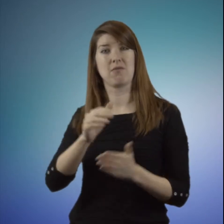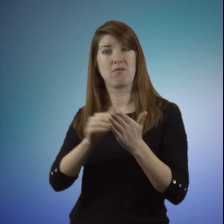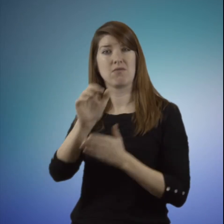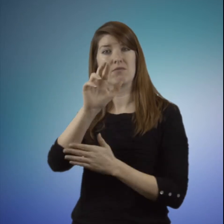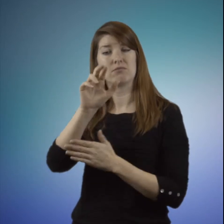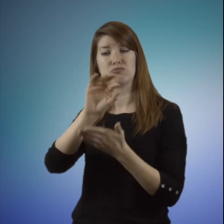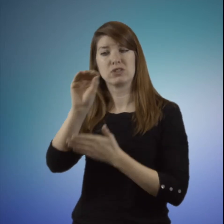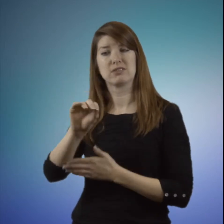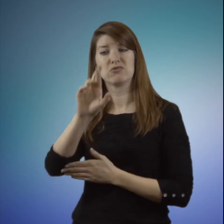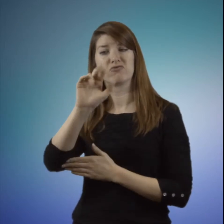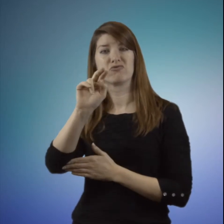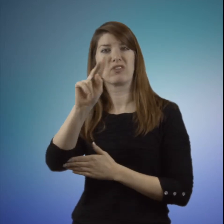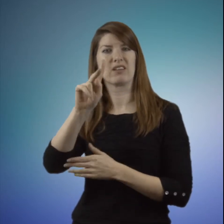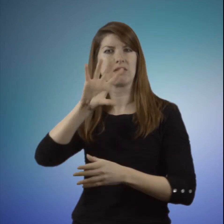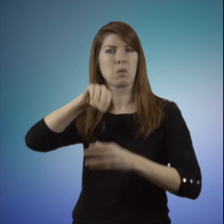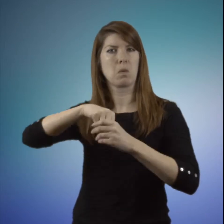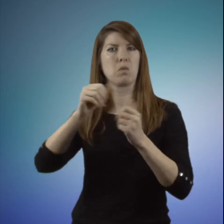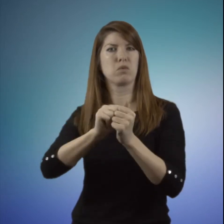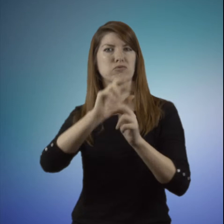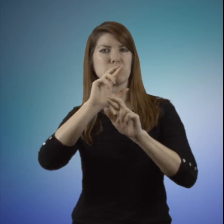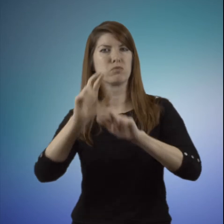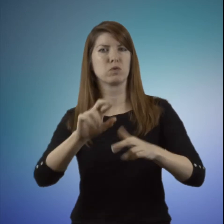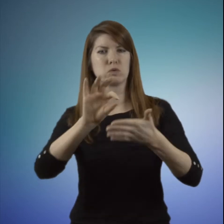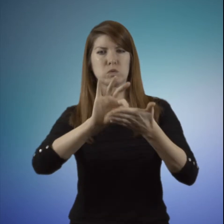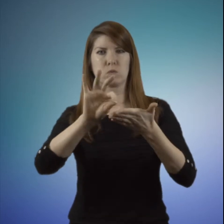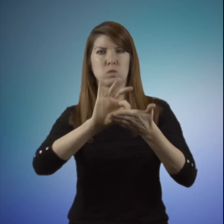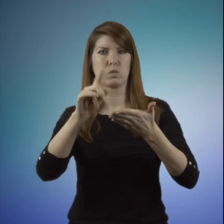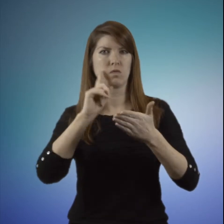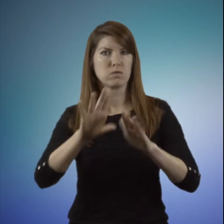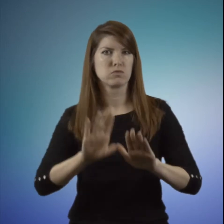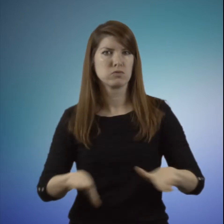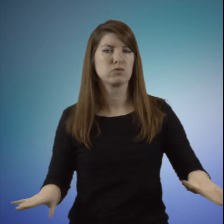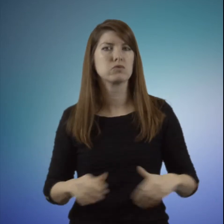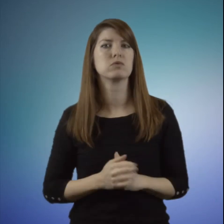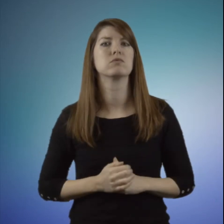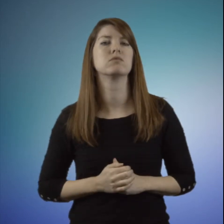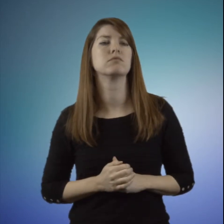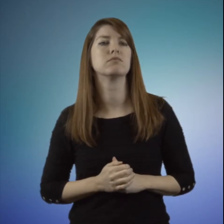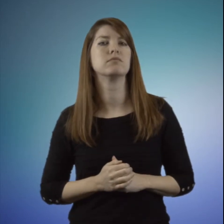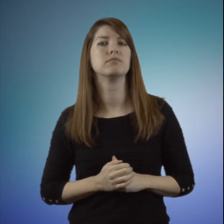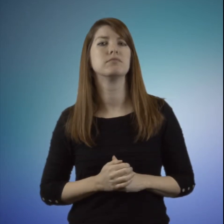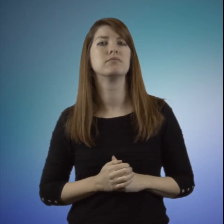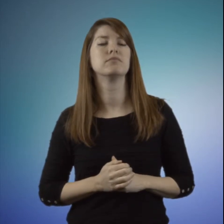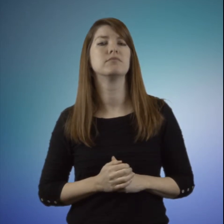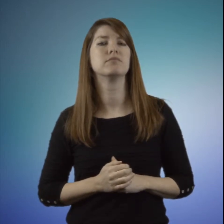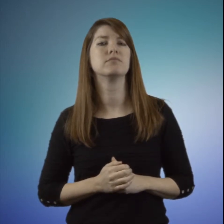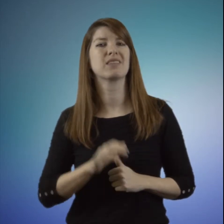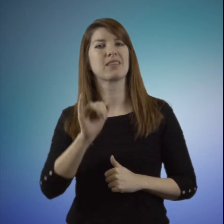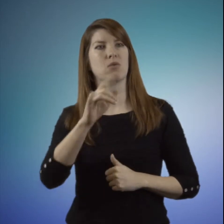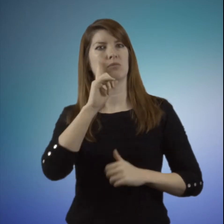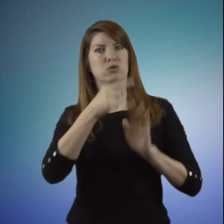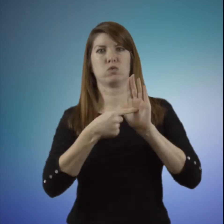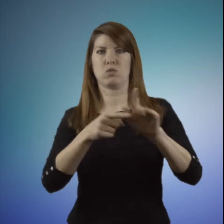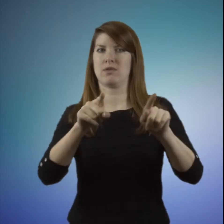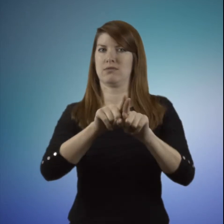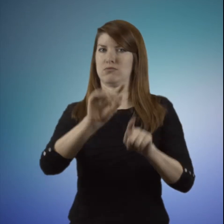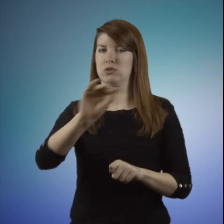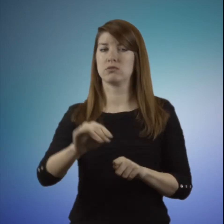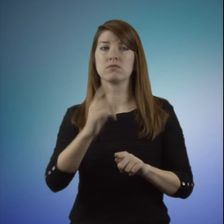in the reporting scores for young children. And they would be a percentile number, such as 84%.